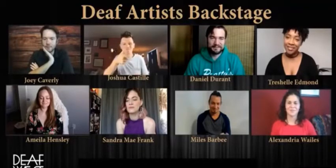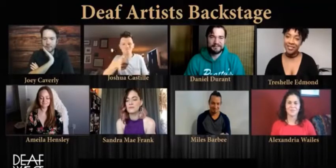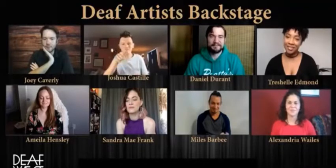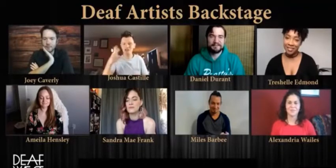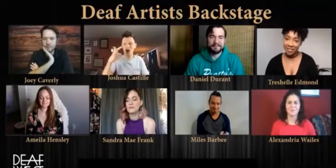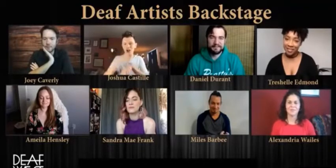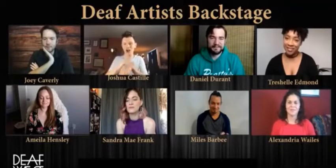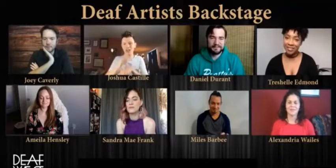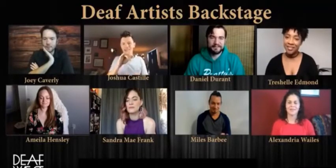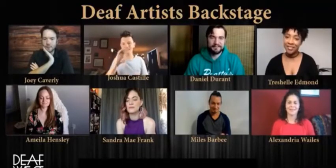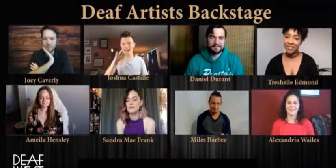She was--